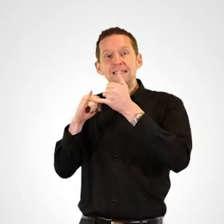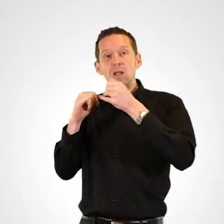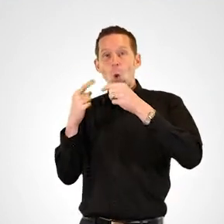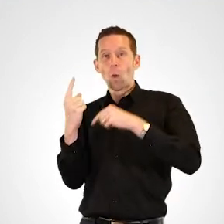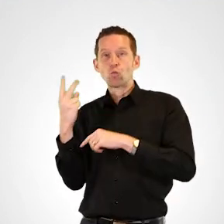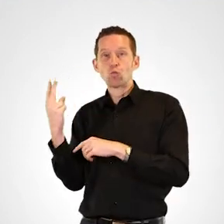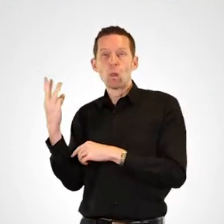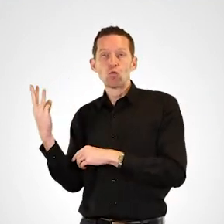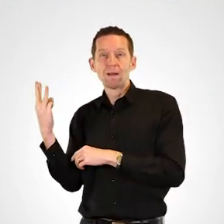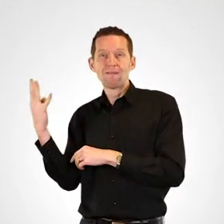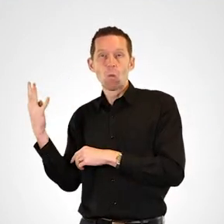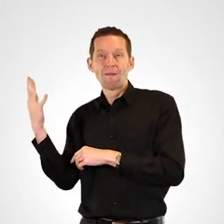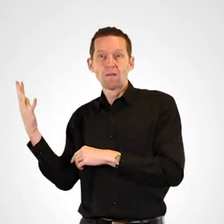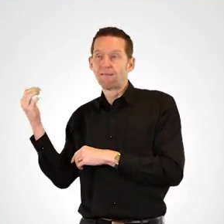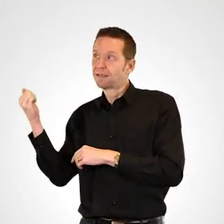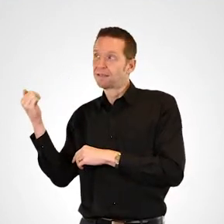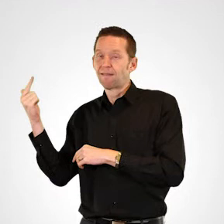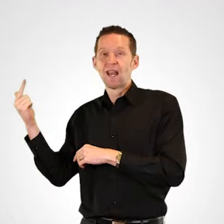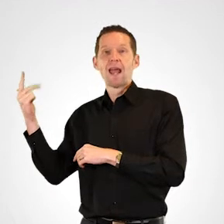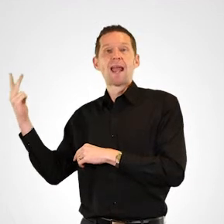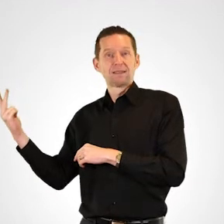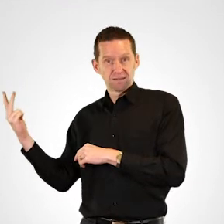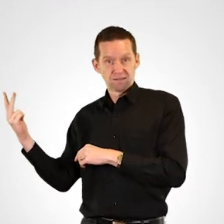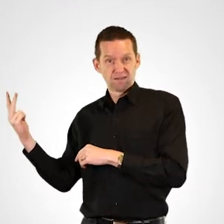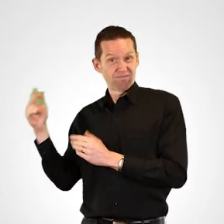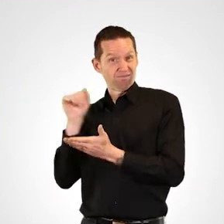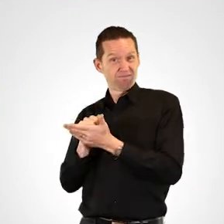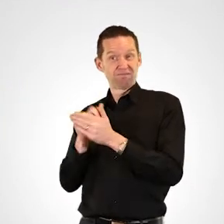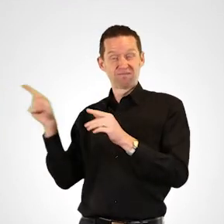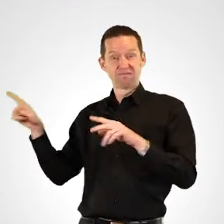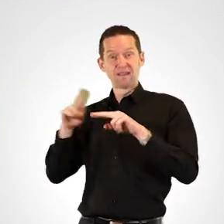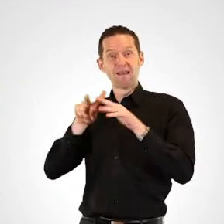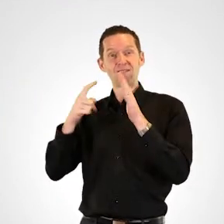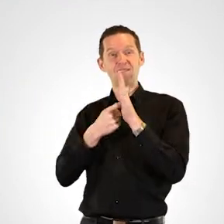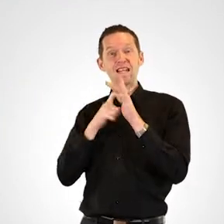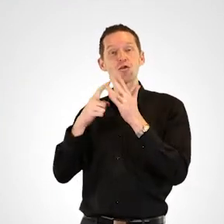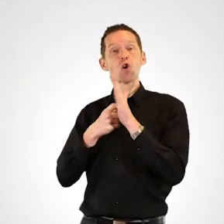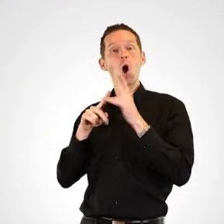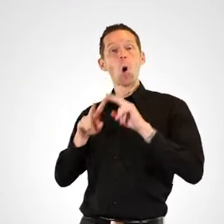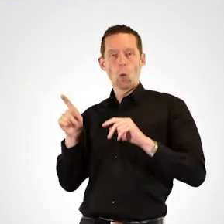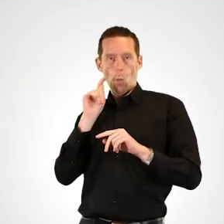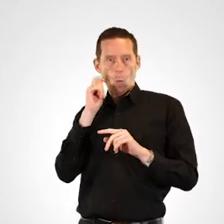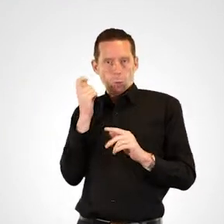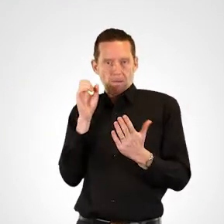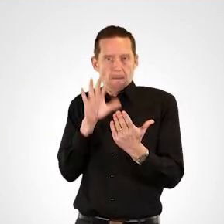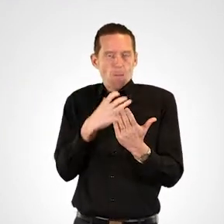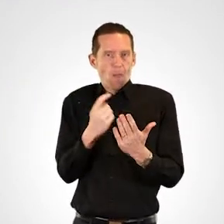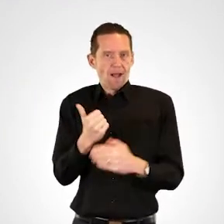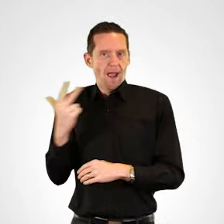one, two, three, four, five, six, seven, eight, just as Ferreiro predicted. And if you take a look at the text,